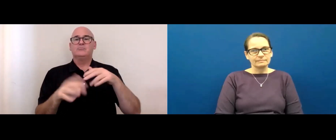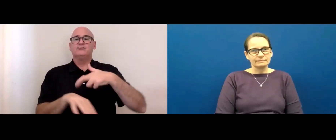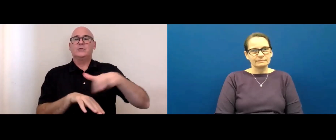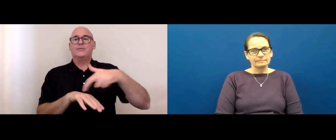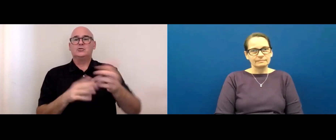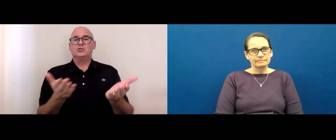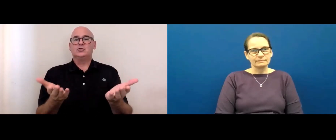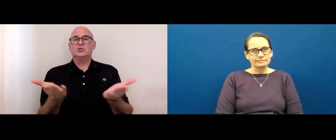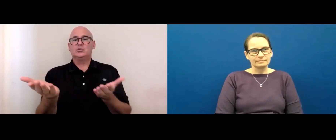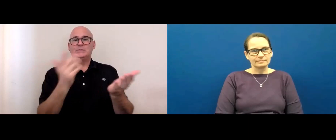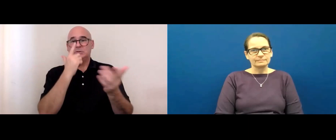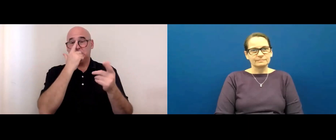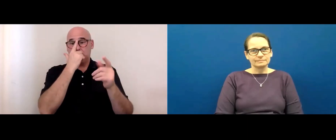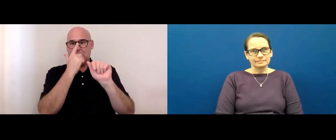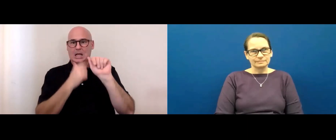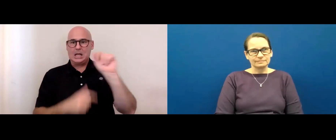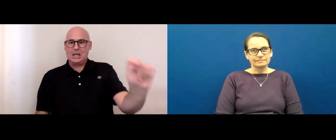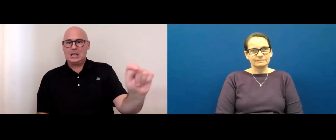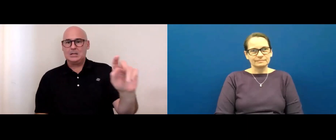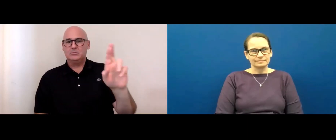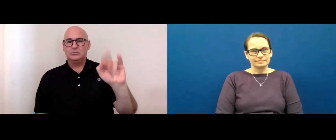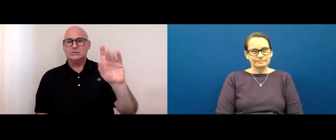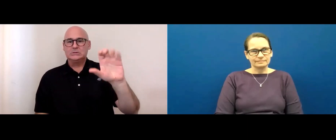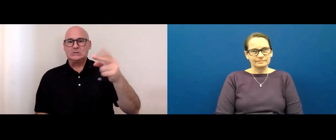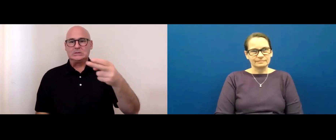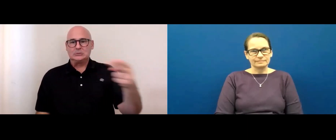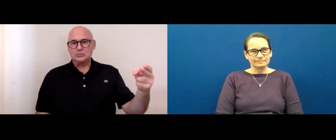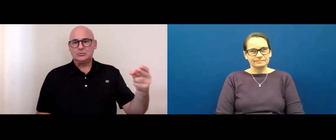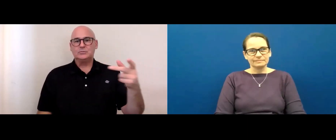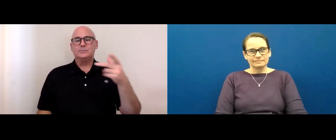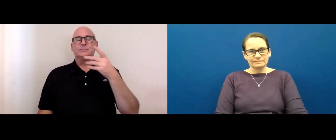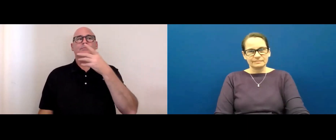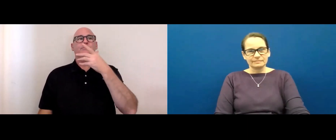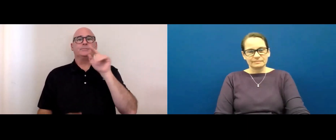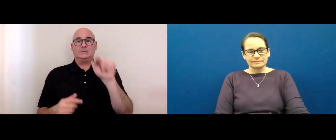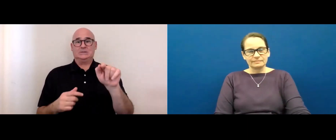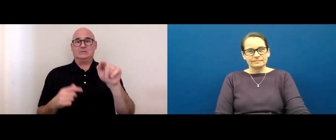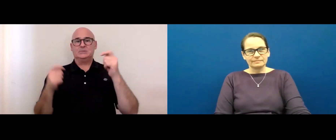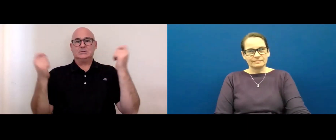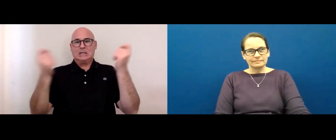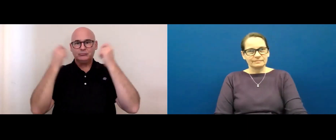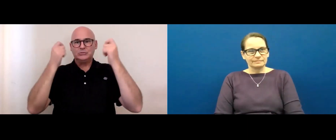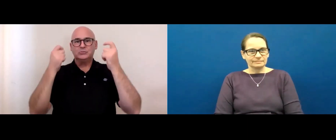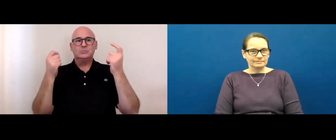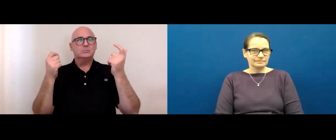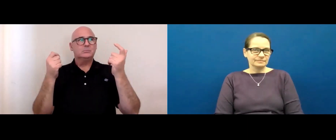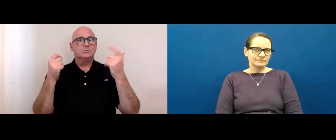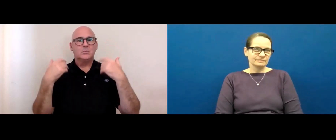that when we set up the referral service at the commission we did a celebration